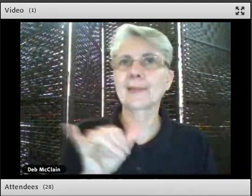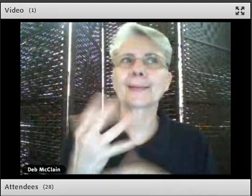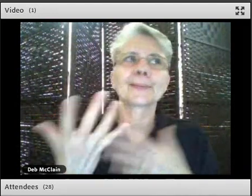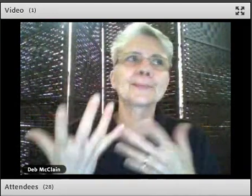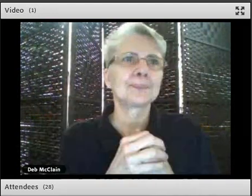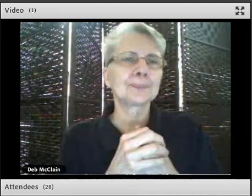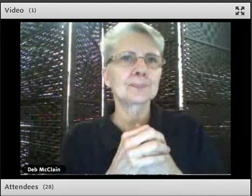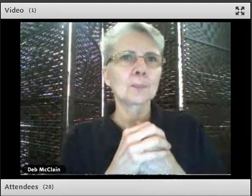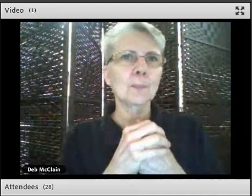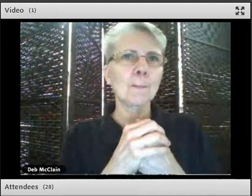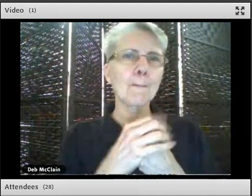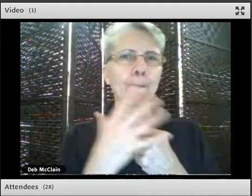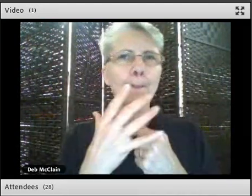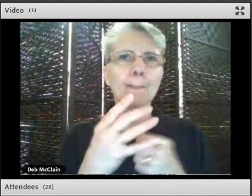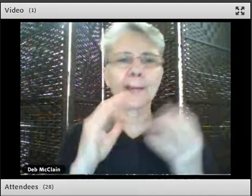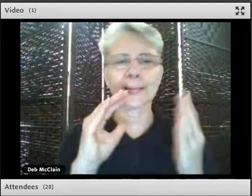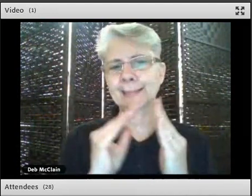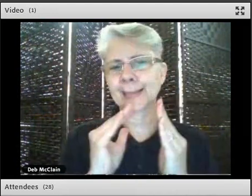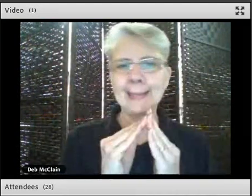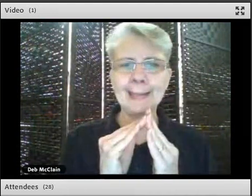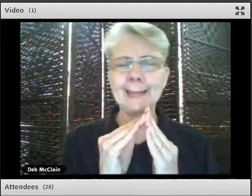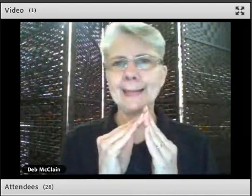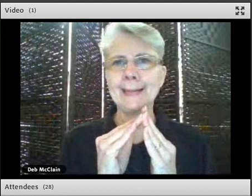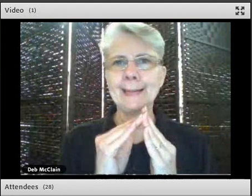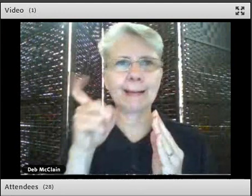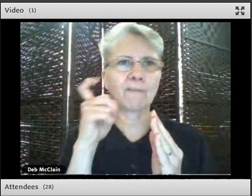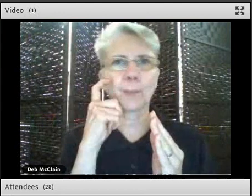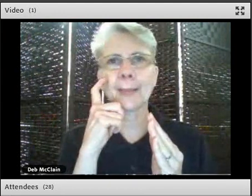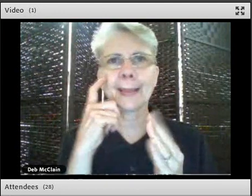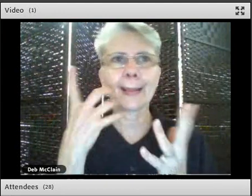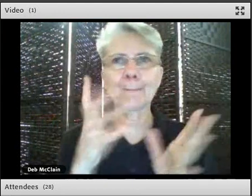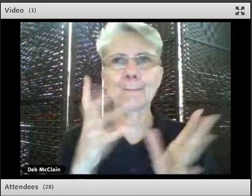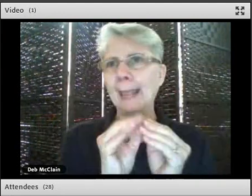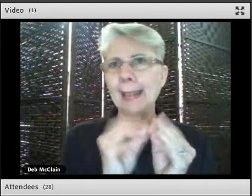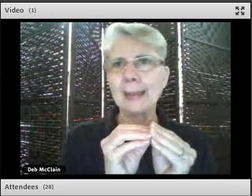or maybe somebody came and gave a talk at the library